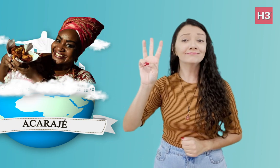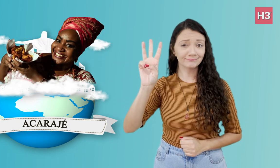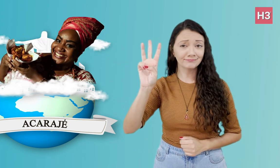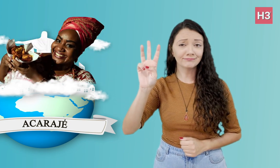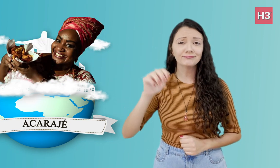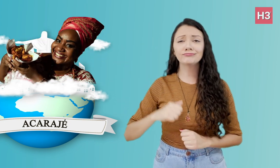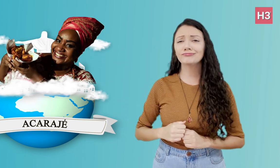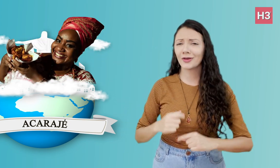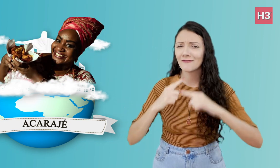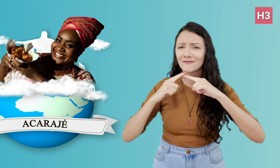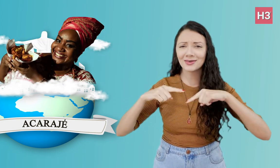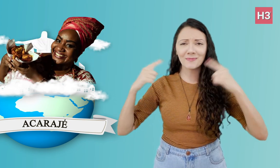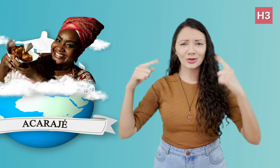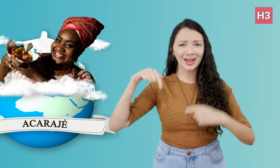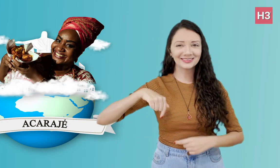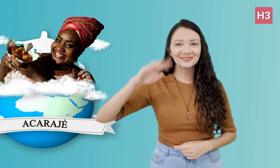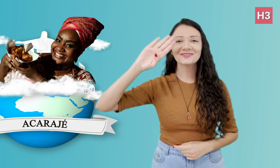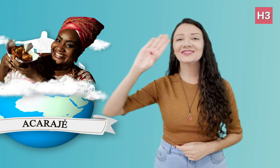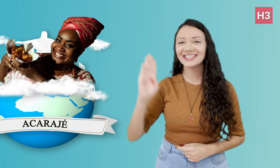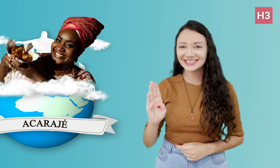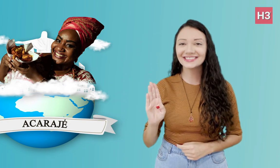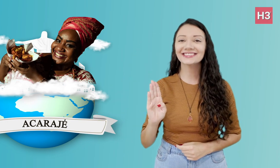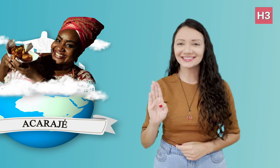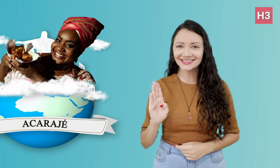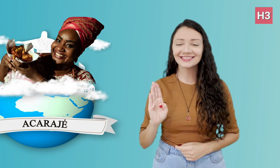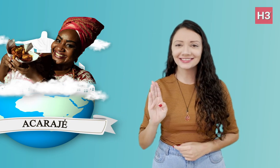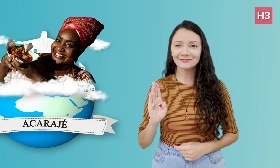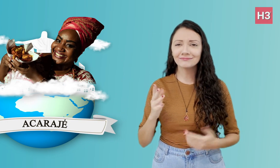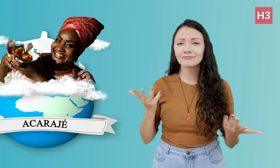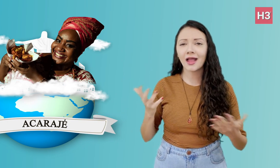and is popular in Brazil.